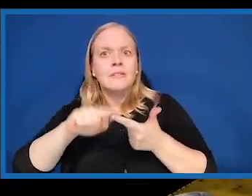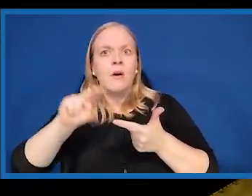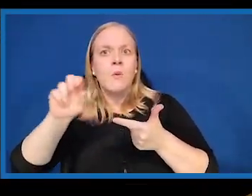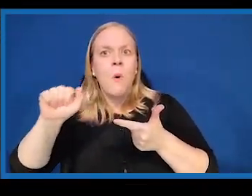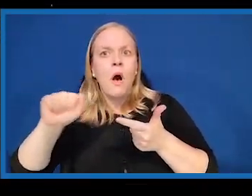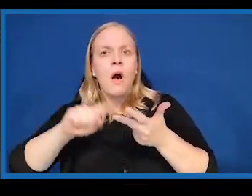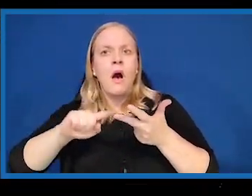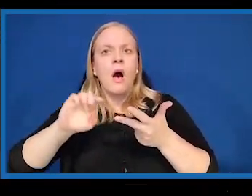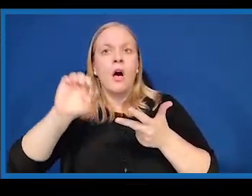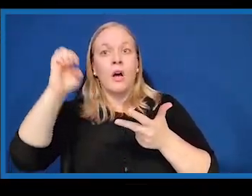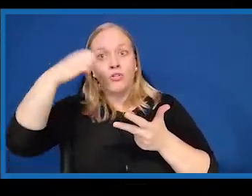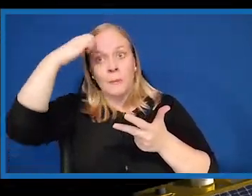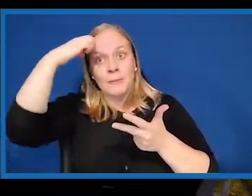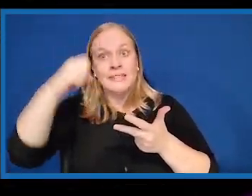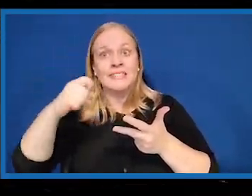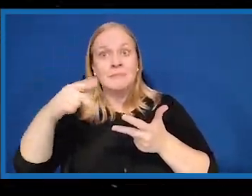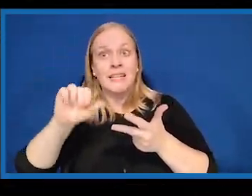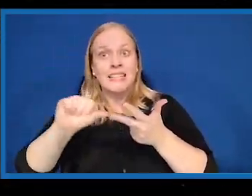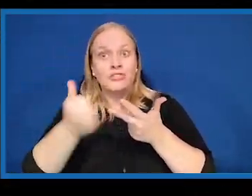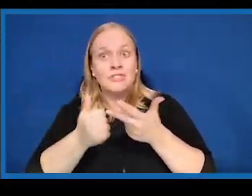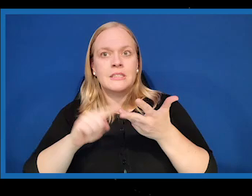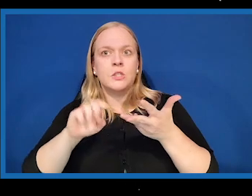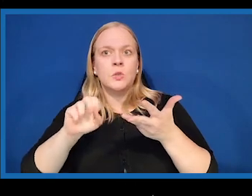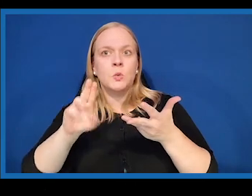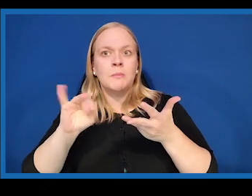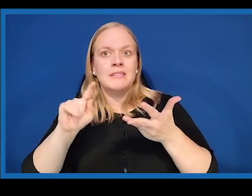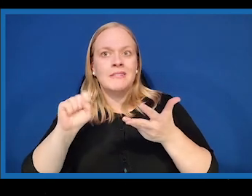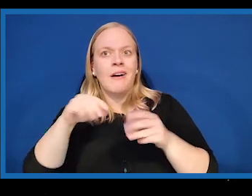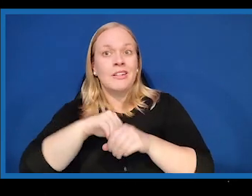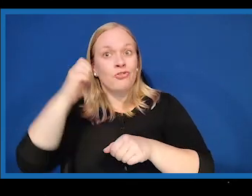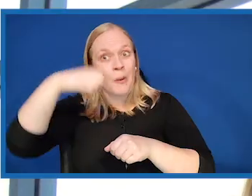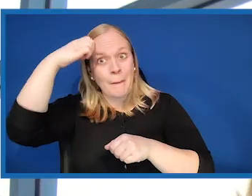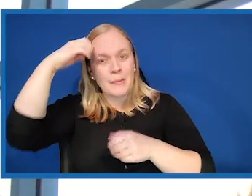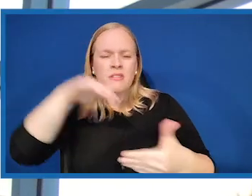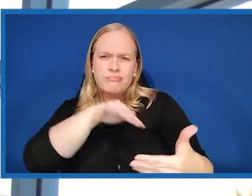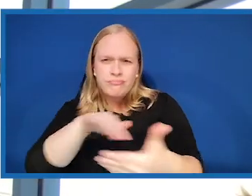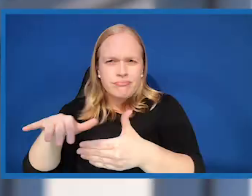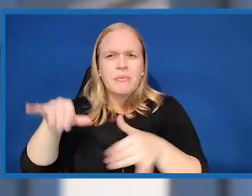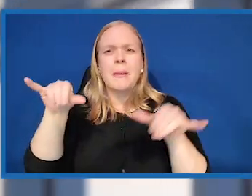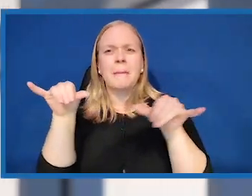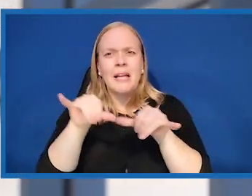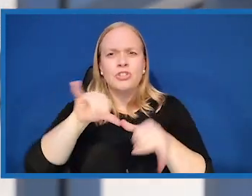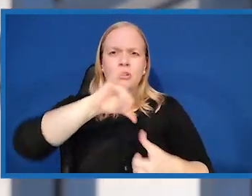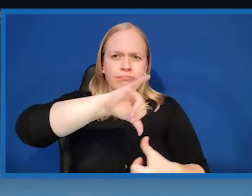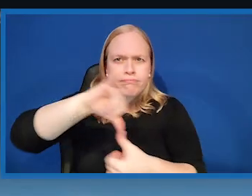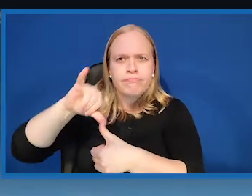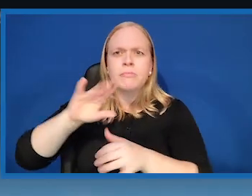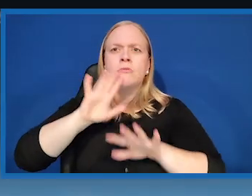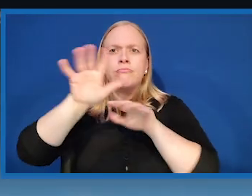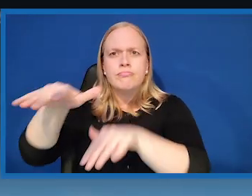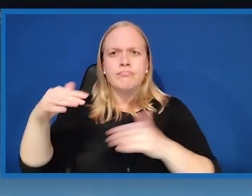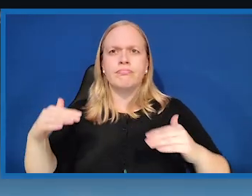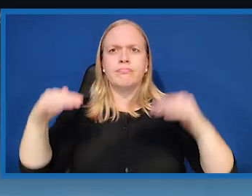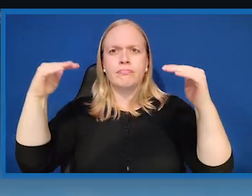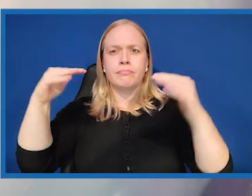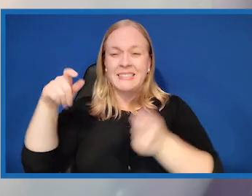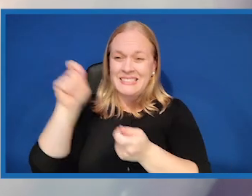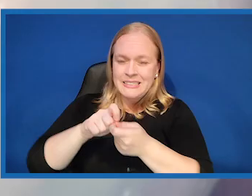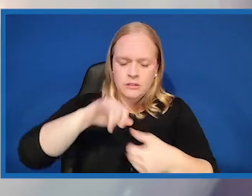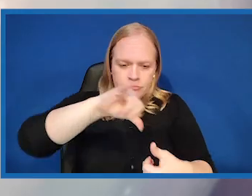AND-AND ALSO EUMETSAT IN EUROPE TO MEASURE SEA LEVEL. AND IT'S SPECIFICALLY CAPTURING THE HEIGHT OF THE OCEAN. THE SATELLITE IS ACTUALLY